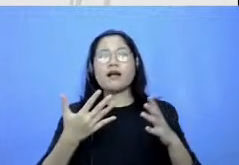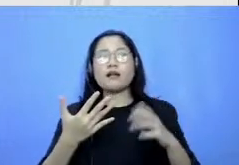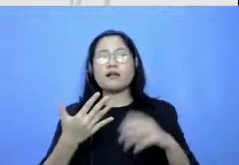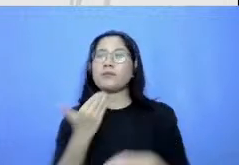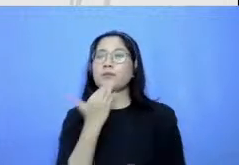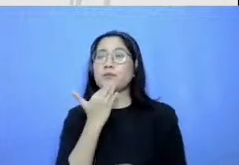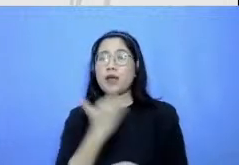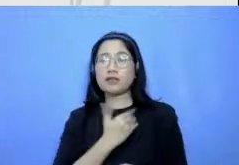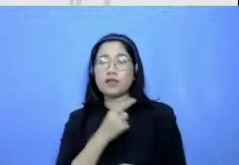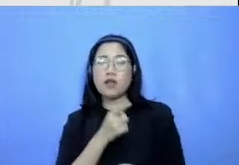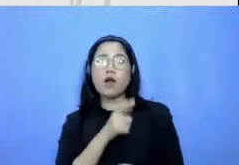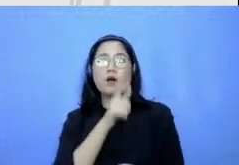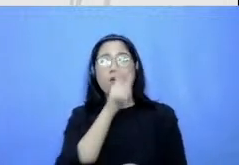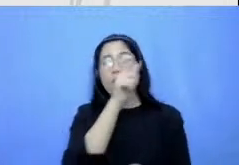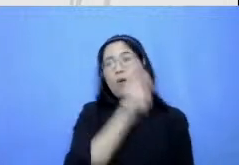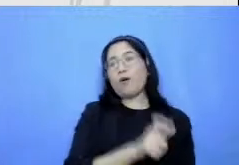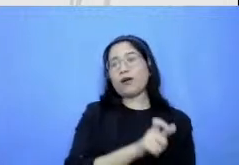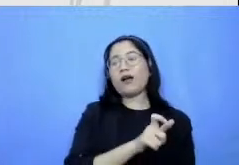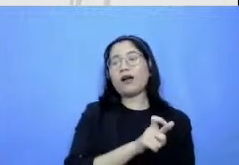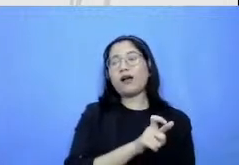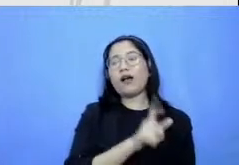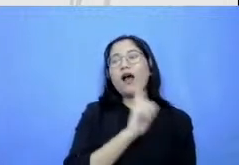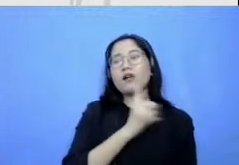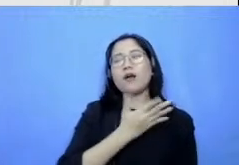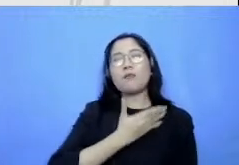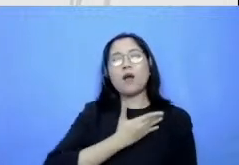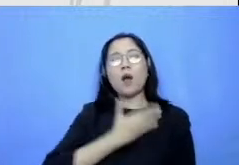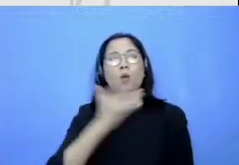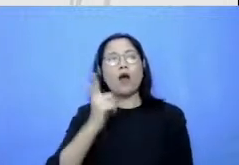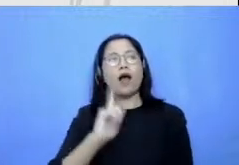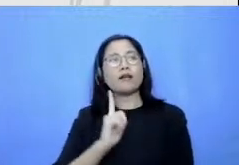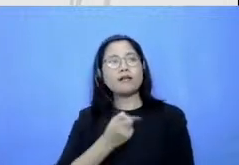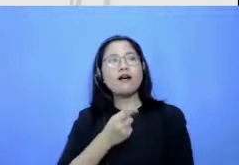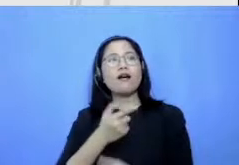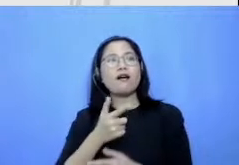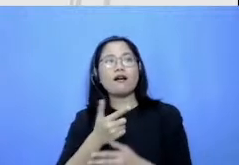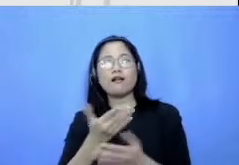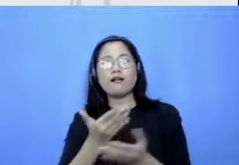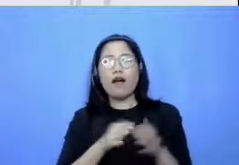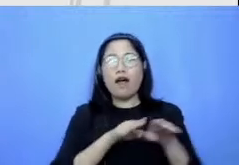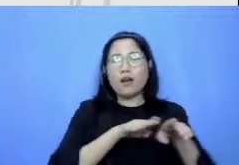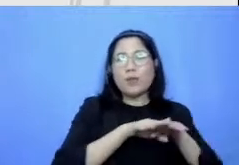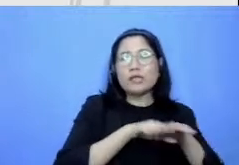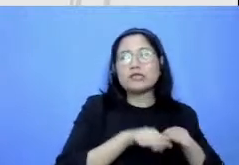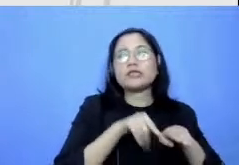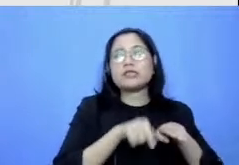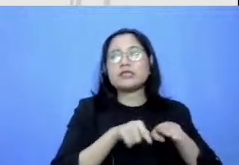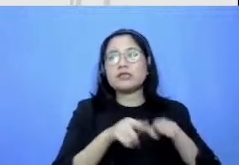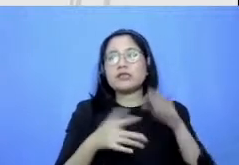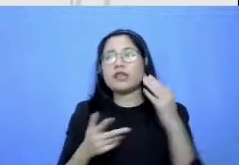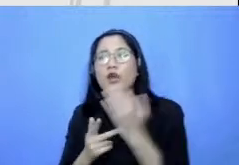is studying or civilizing adaptation to technology, what kind of journey